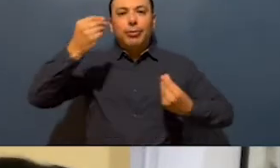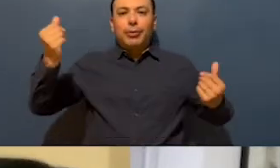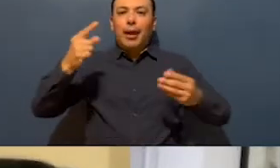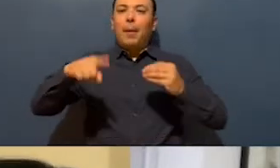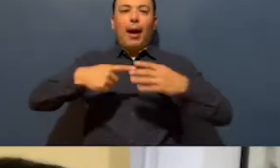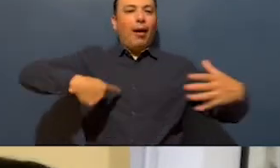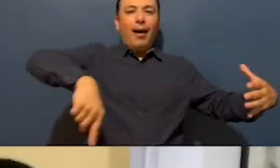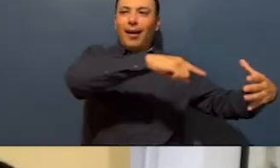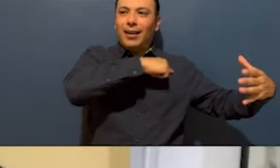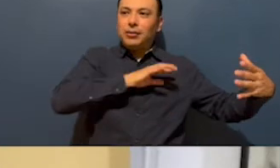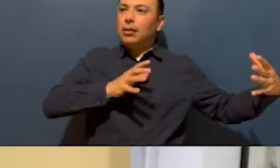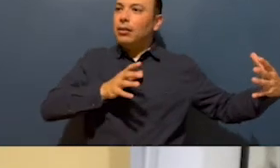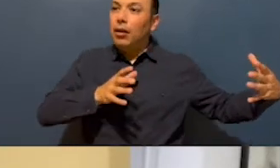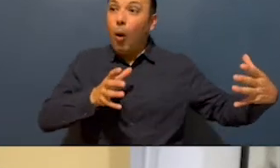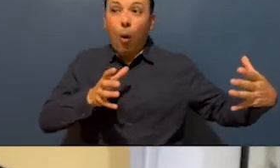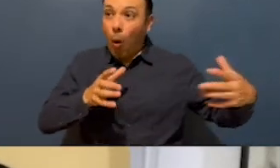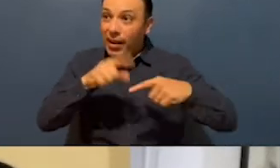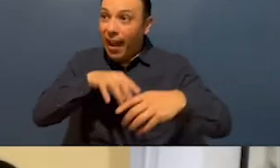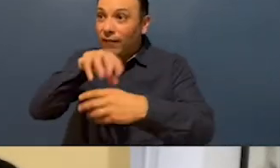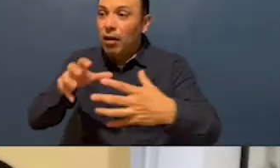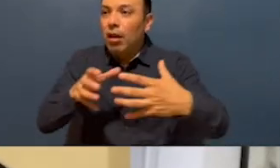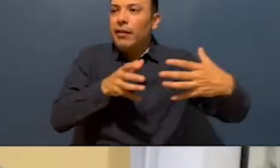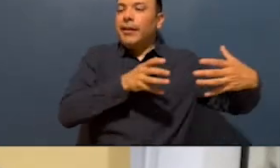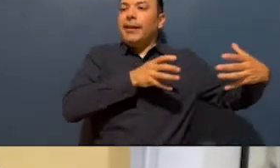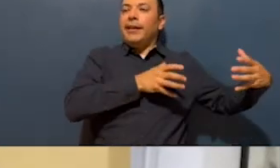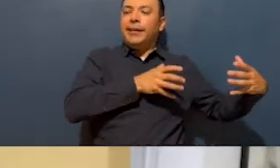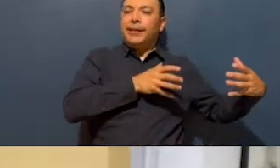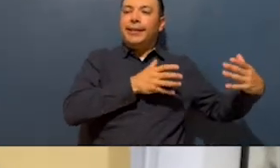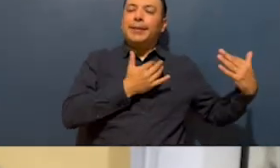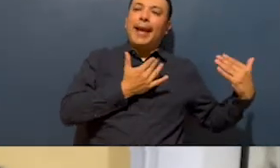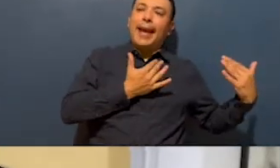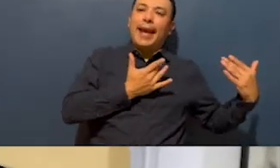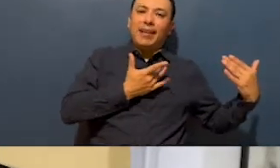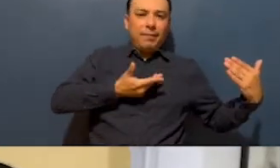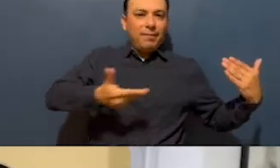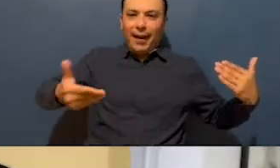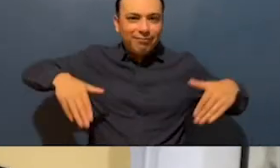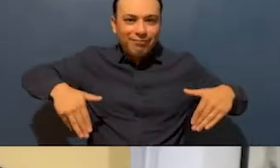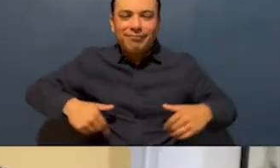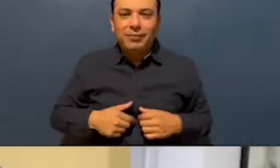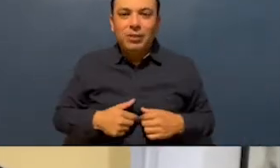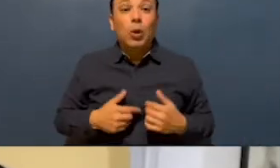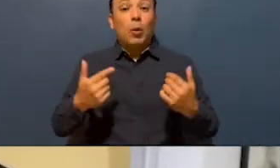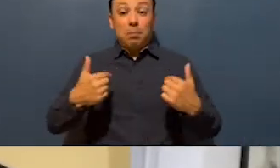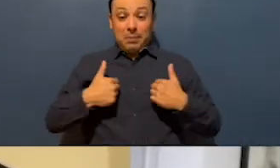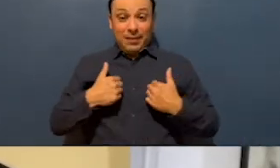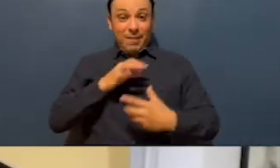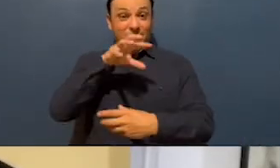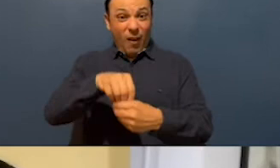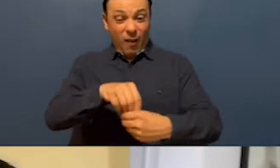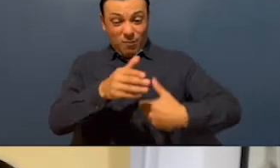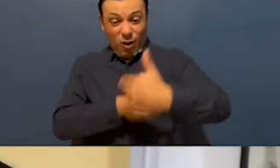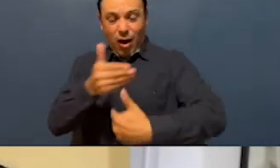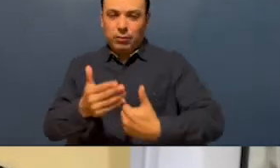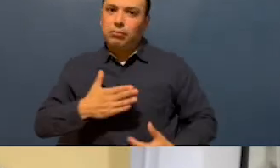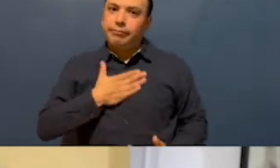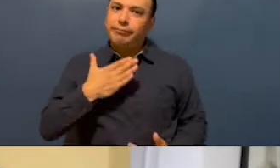to be present in a lot of spaces so I'm very grateful that I get to be in this process and